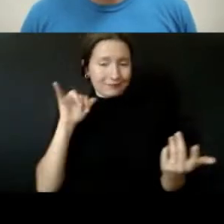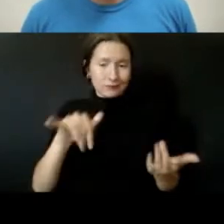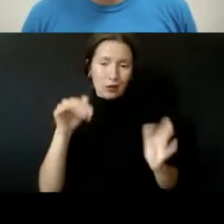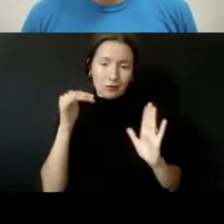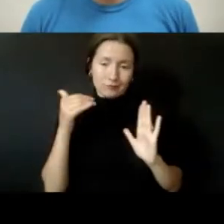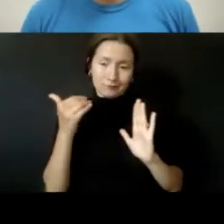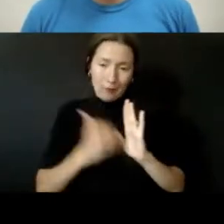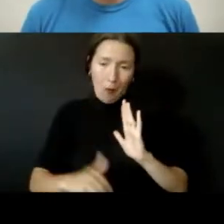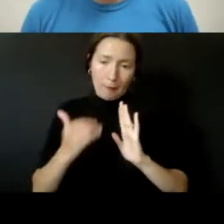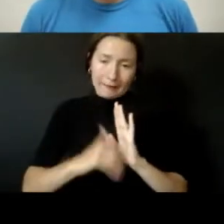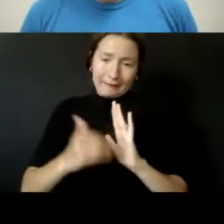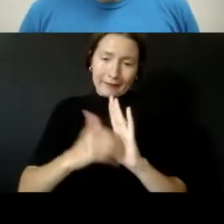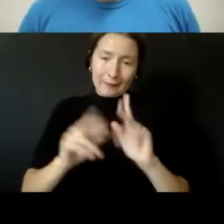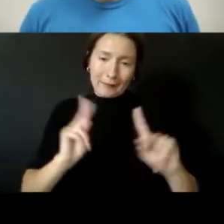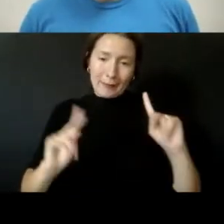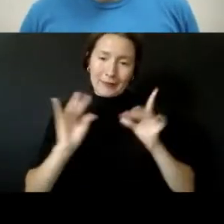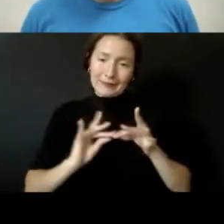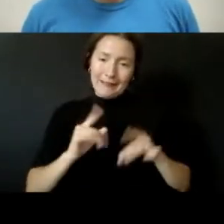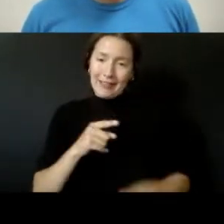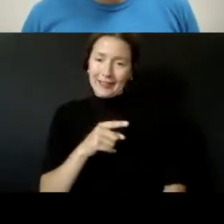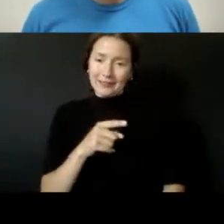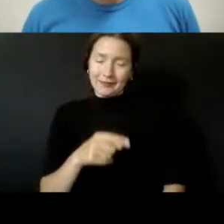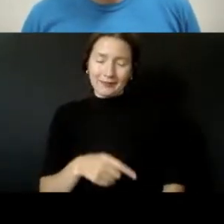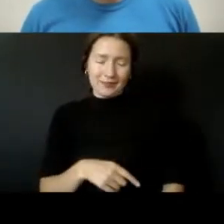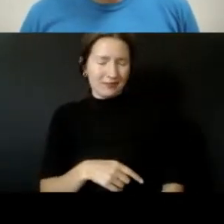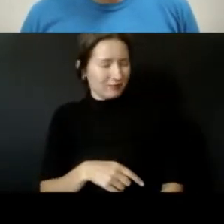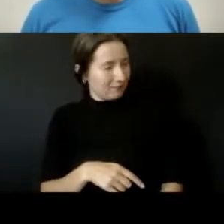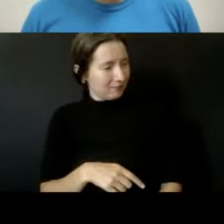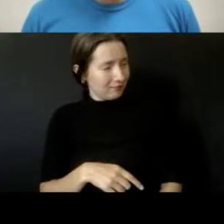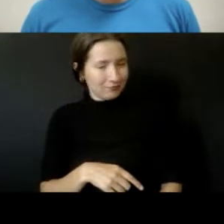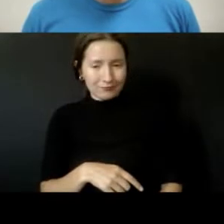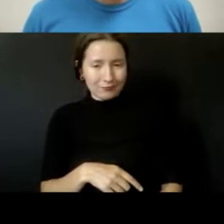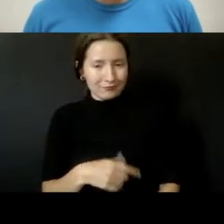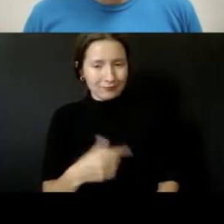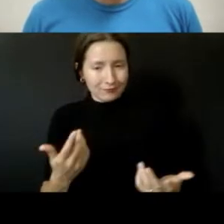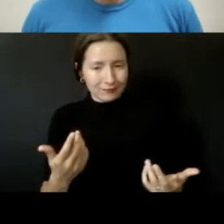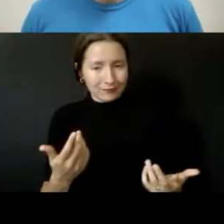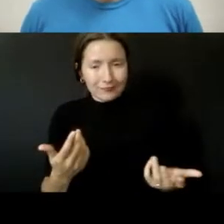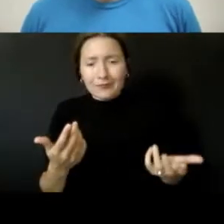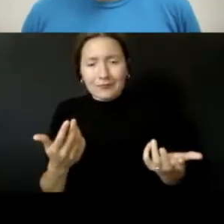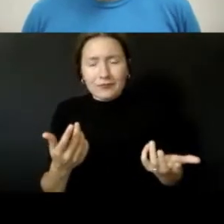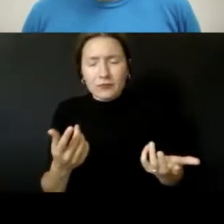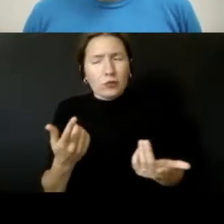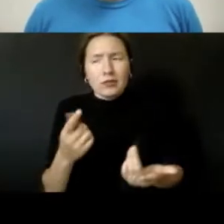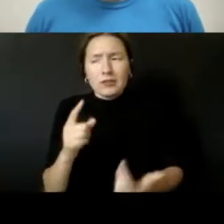things and it's like wait a second you know this is just part of good design so charging extra to